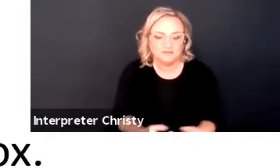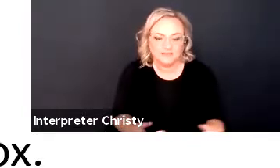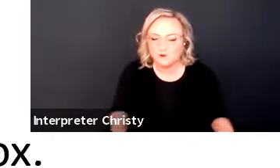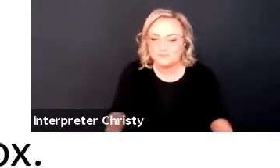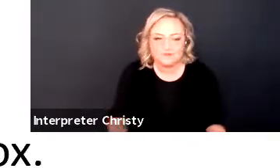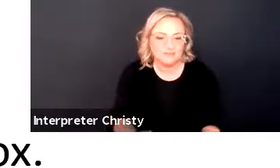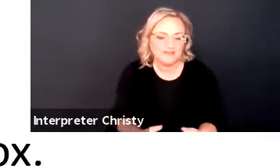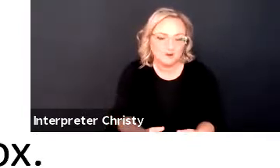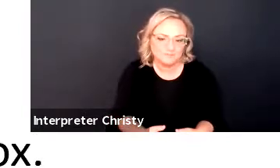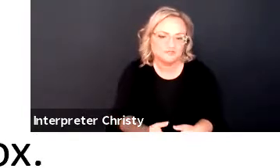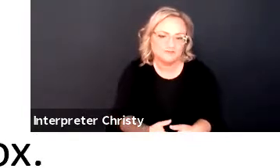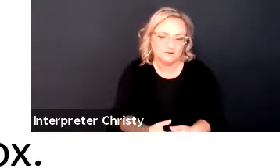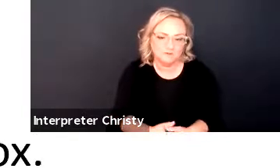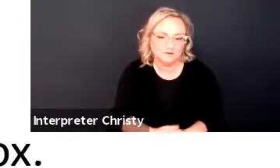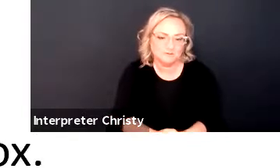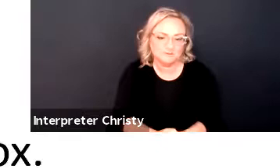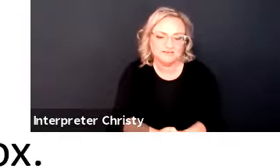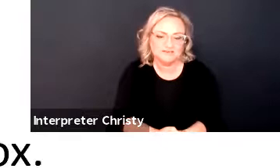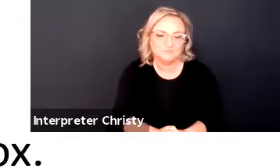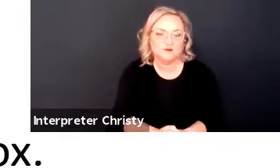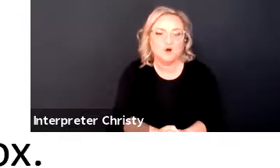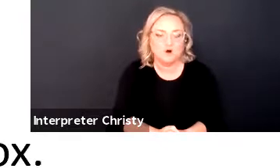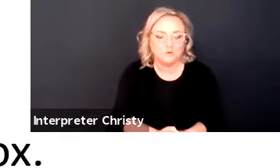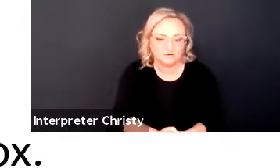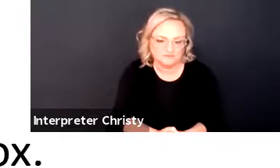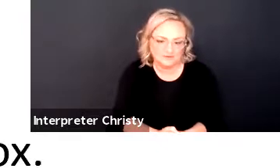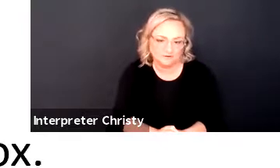Interpreter Christy : and hoping that we can help each other and help our communities, and we can all work together.